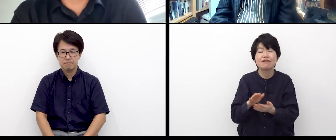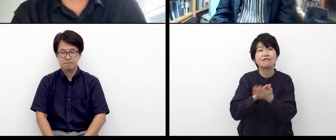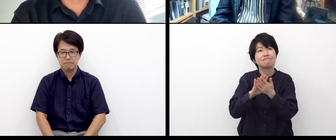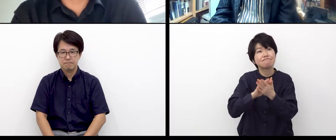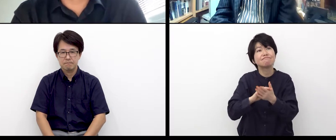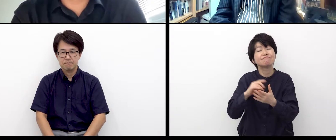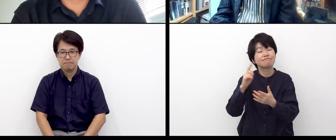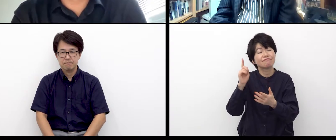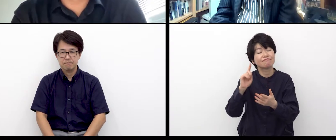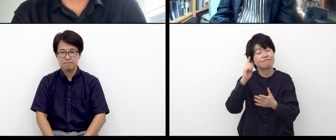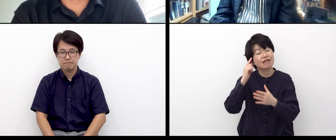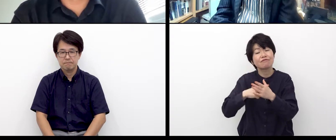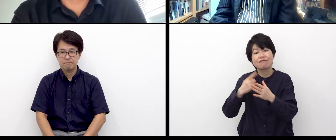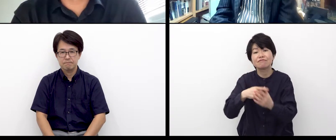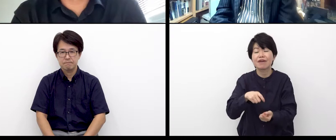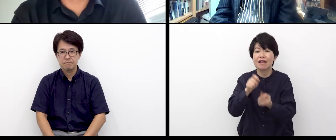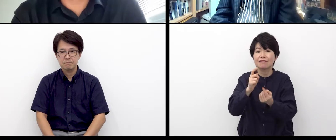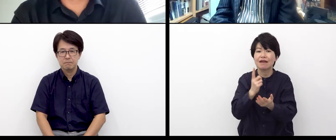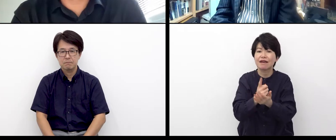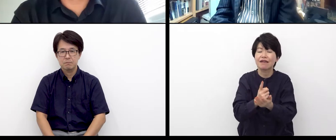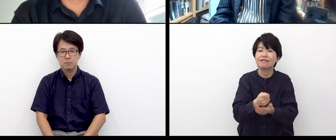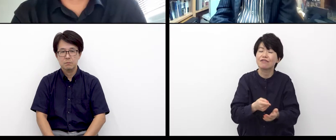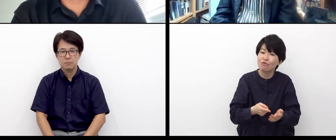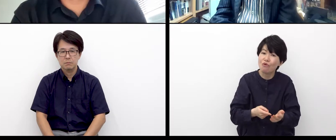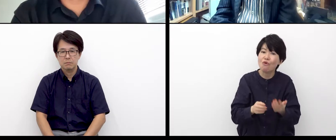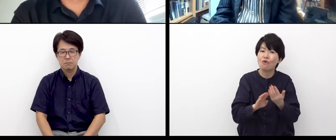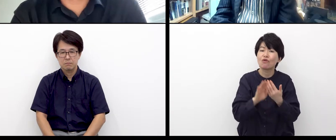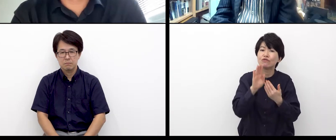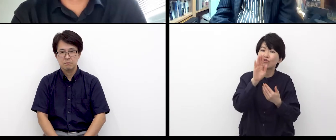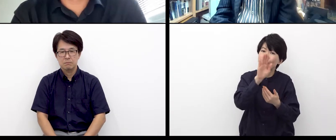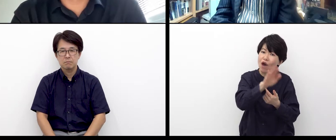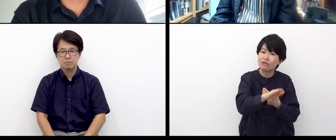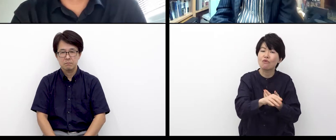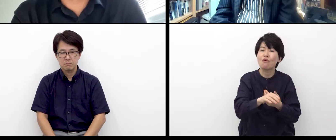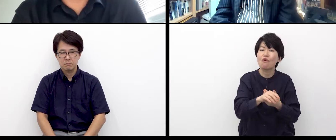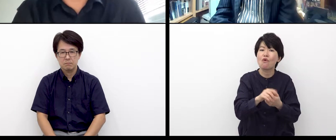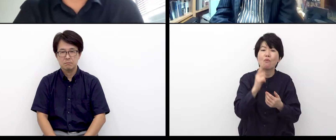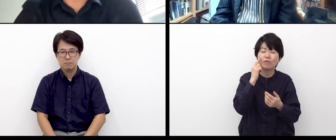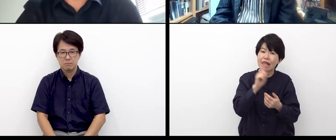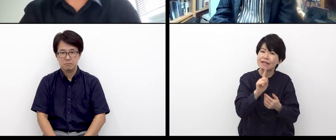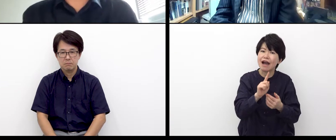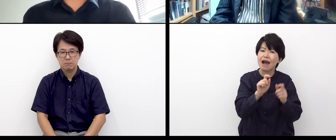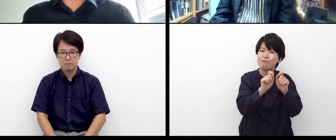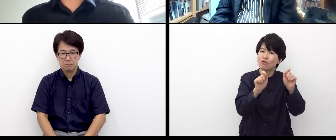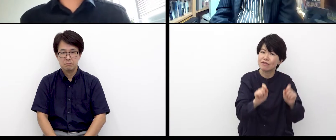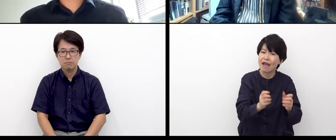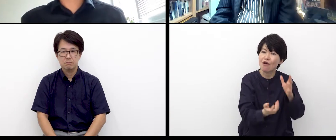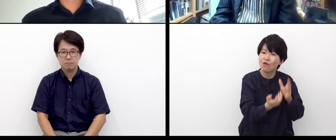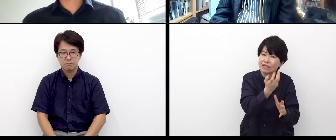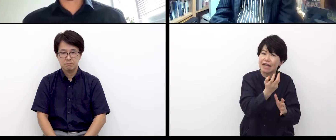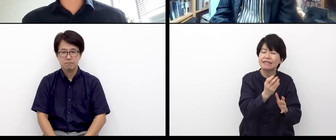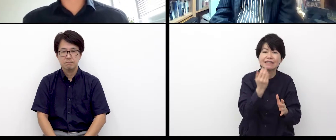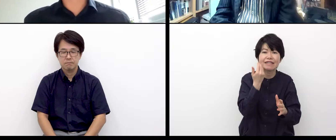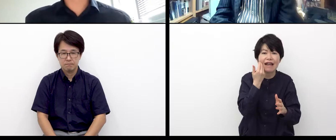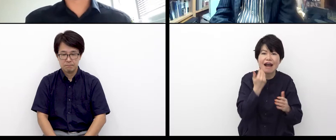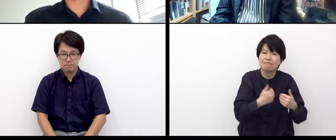this might make the stigma firmer in an unexpected way. So, I would like to expect